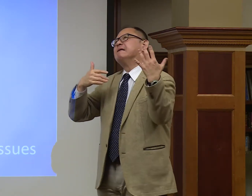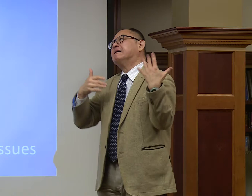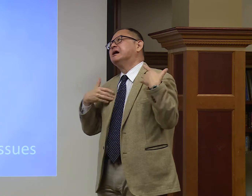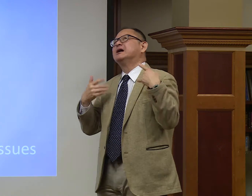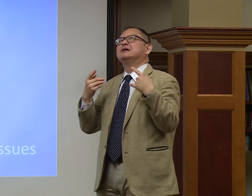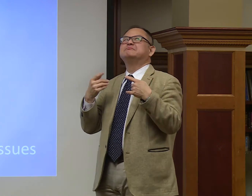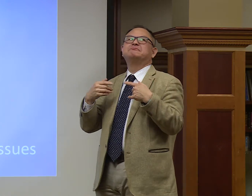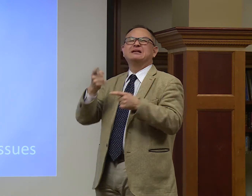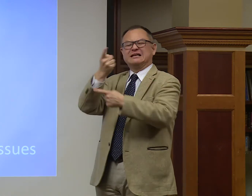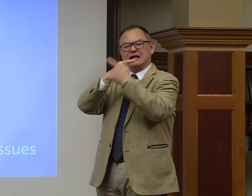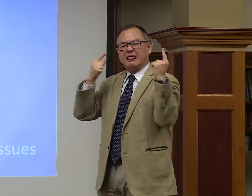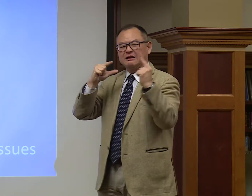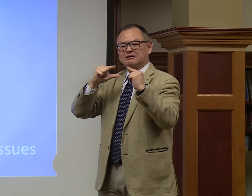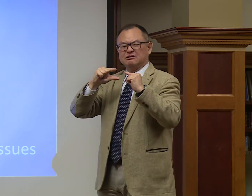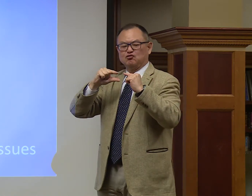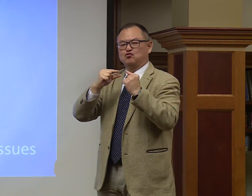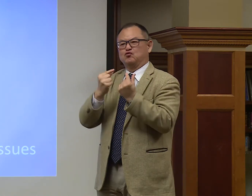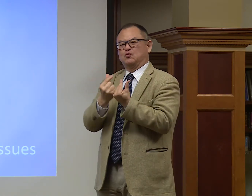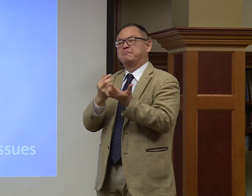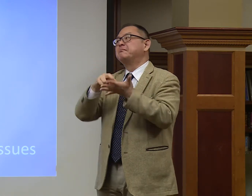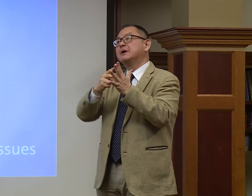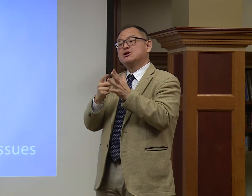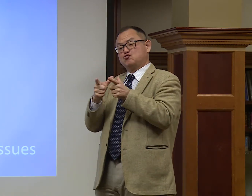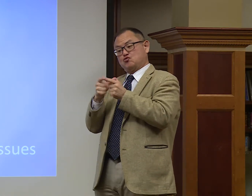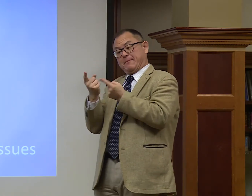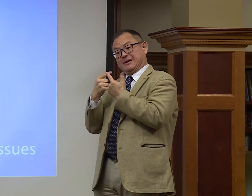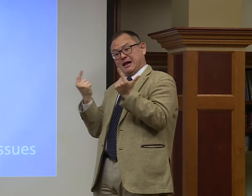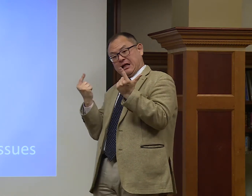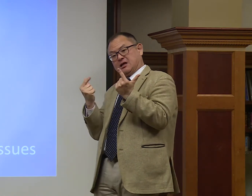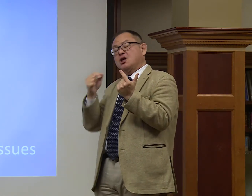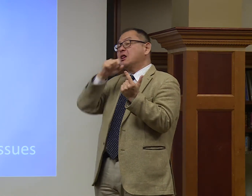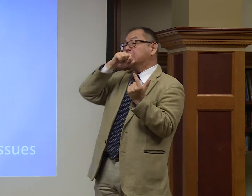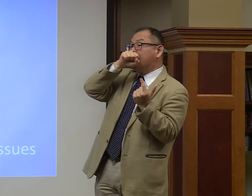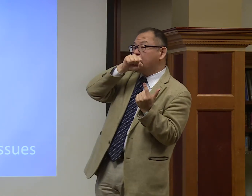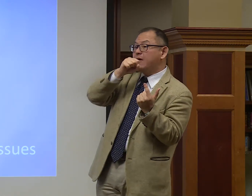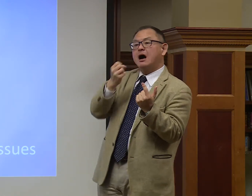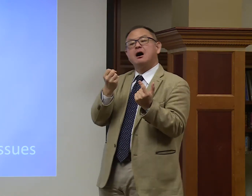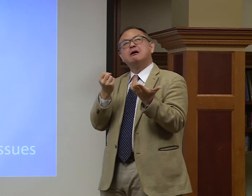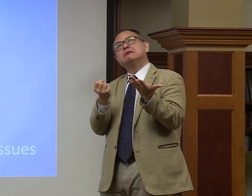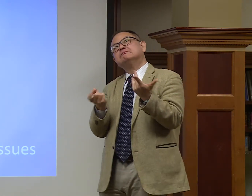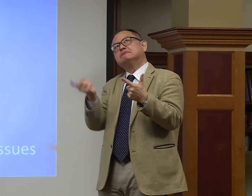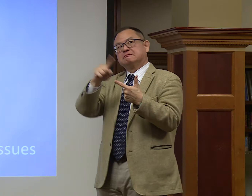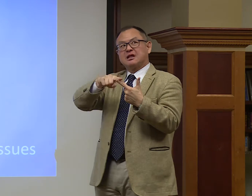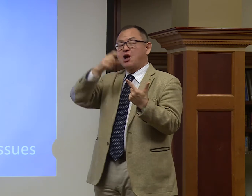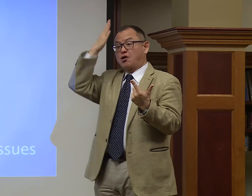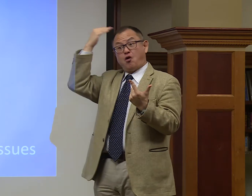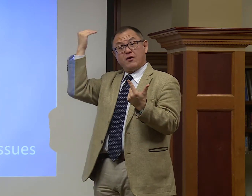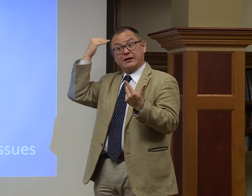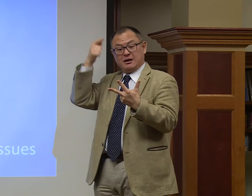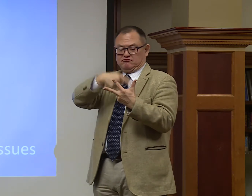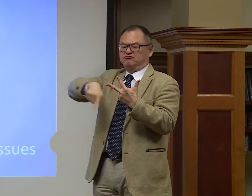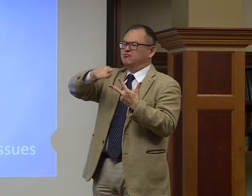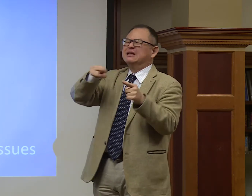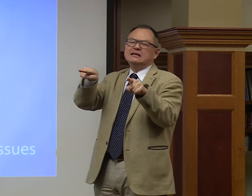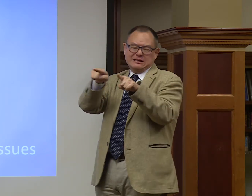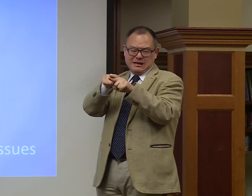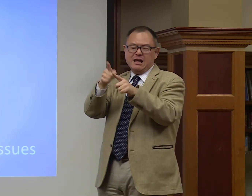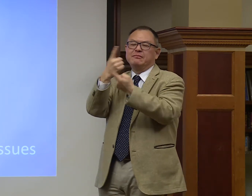Asia has sign language groups. Like Korea has their own sign language.